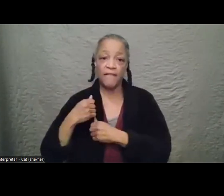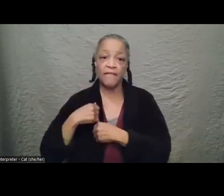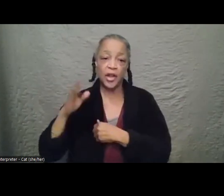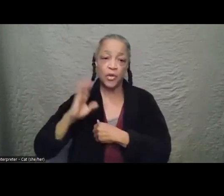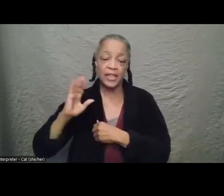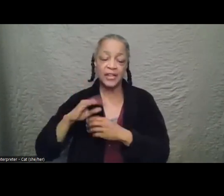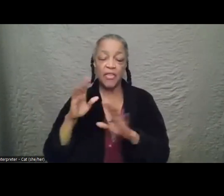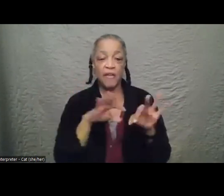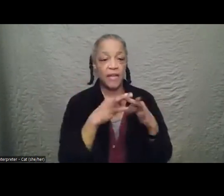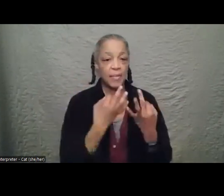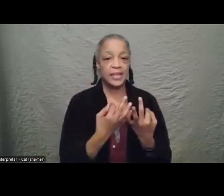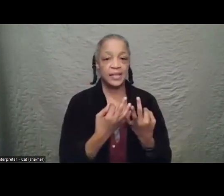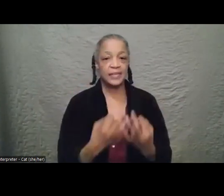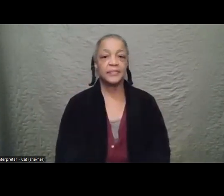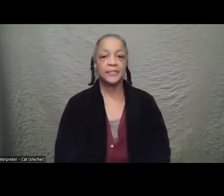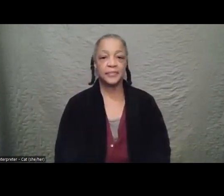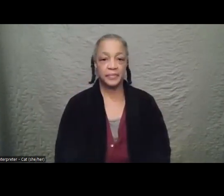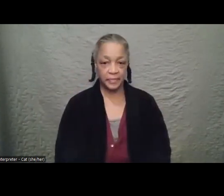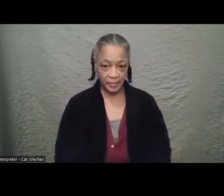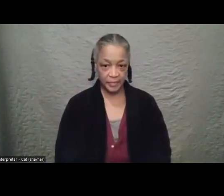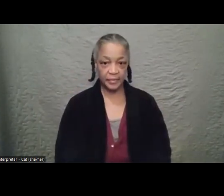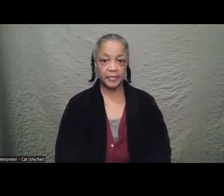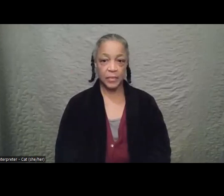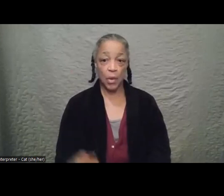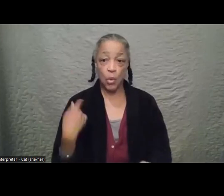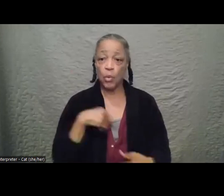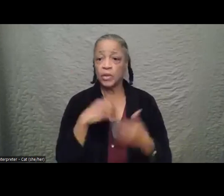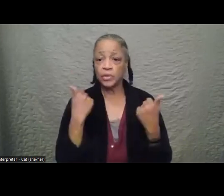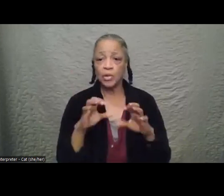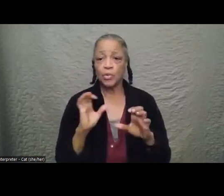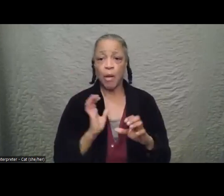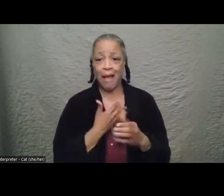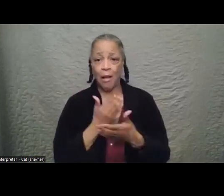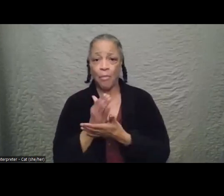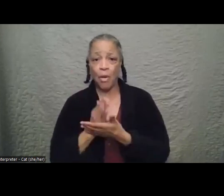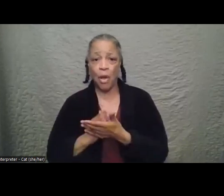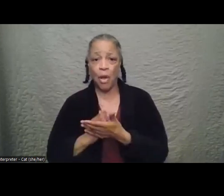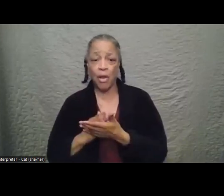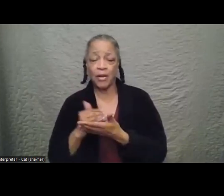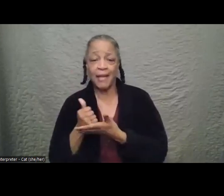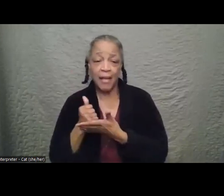So, we are trying to do our part to help the people and to community living , if that is